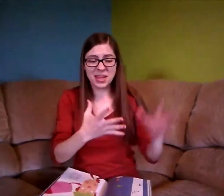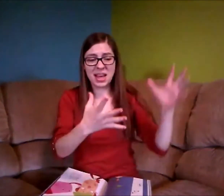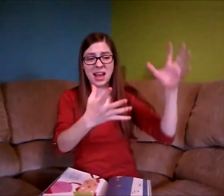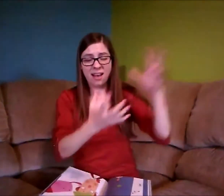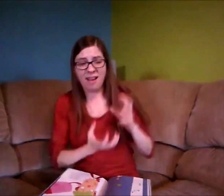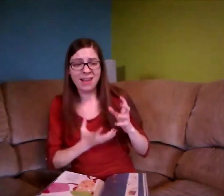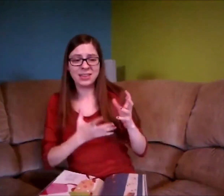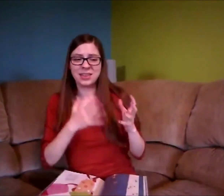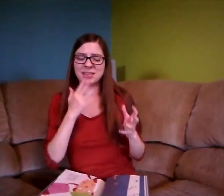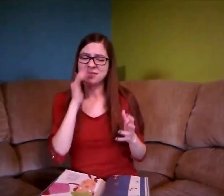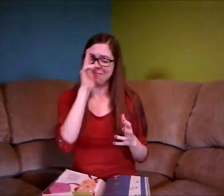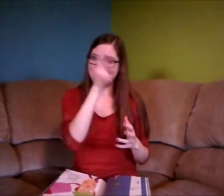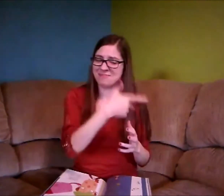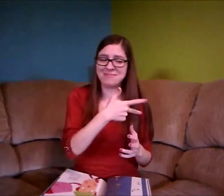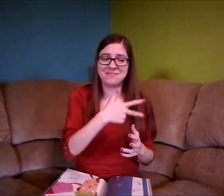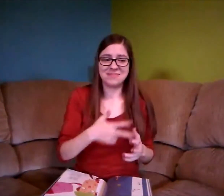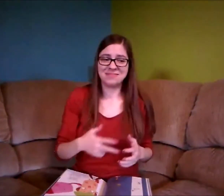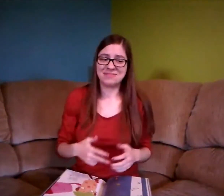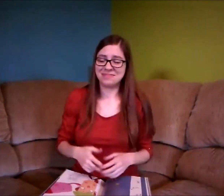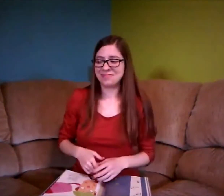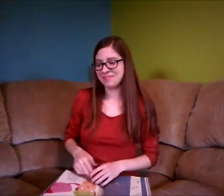"Oh, bad catch!" Rapunzel said.